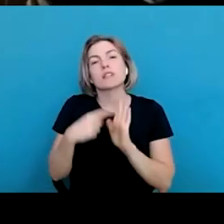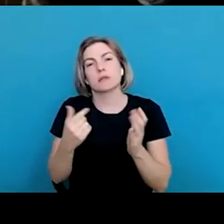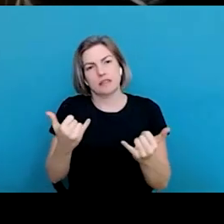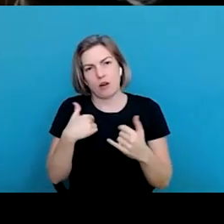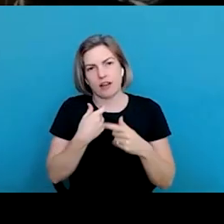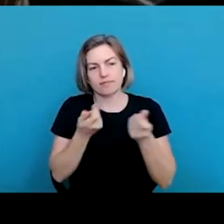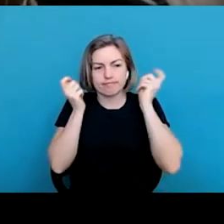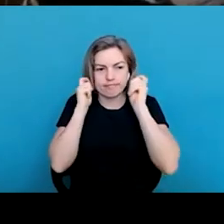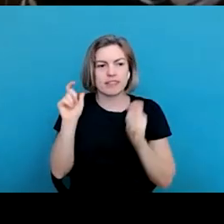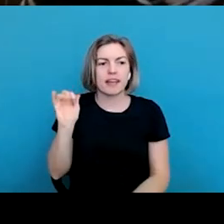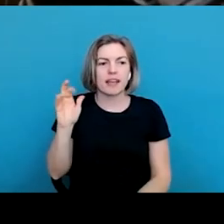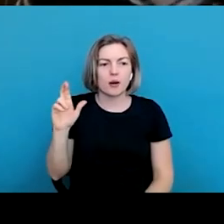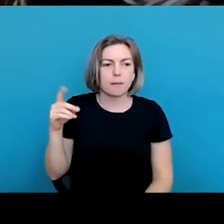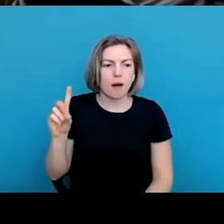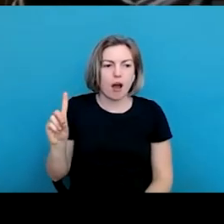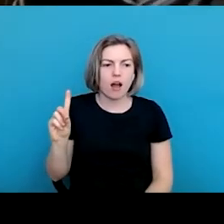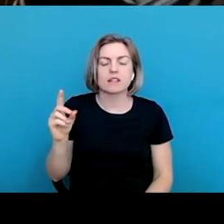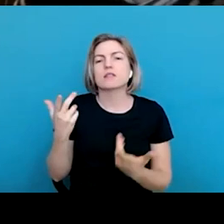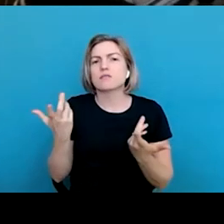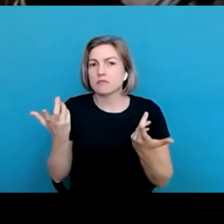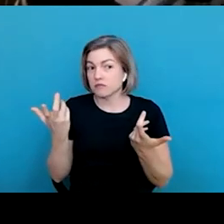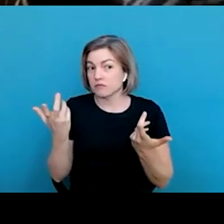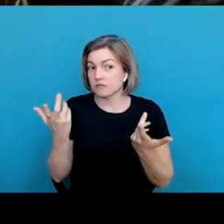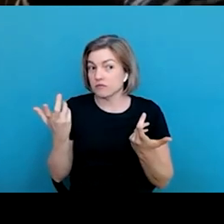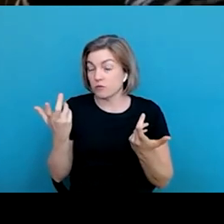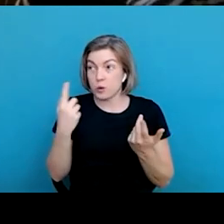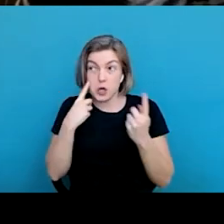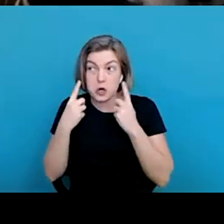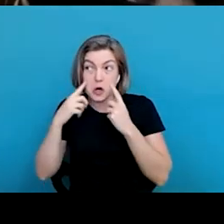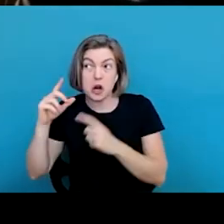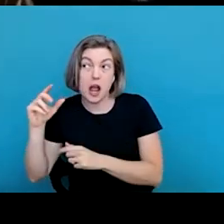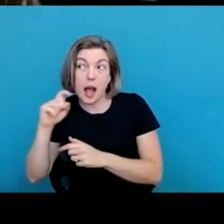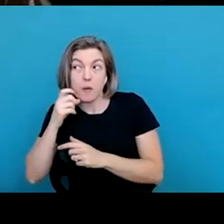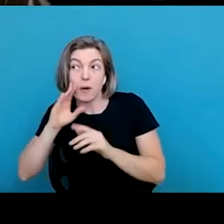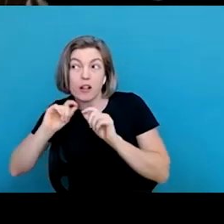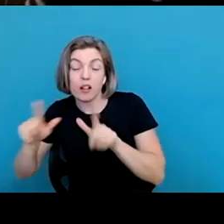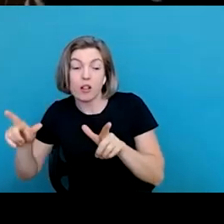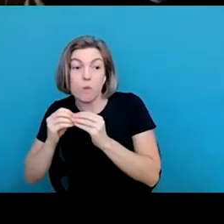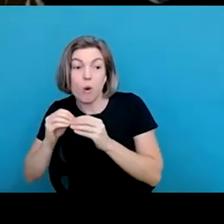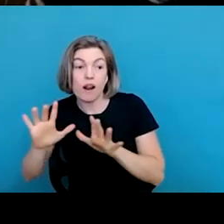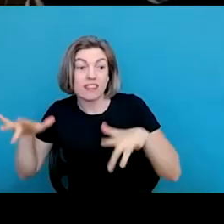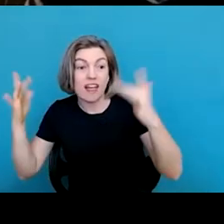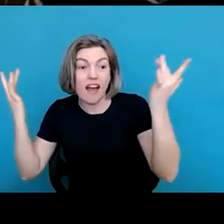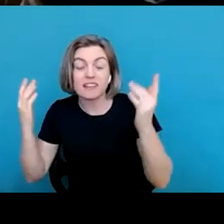The notion from what we hear, Apple will come out with something that is lightweight, not obtrusive,